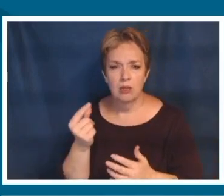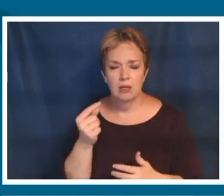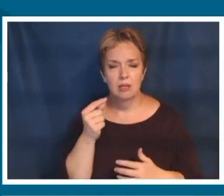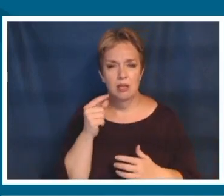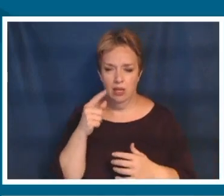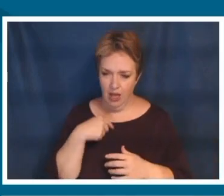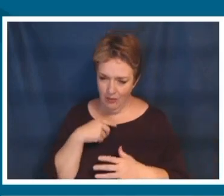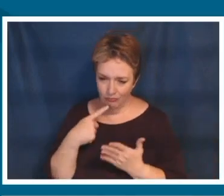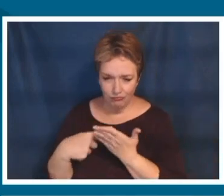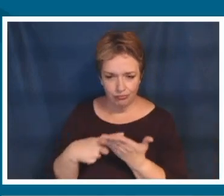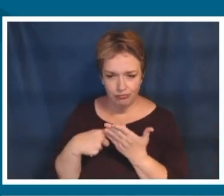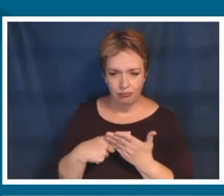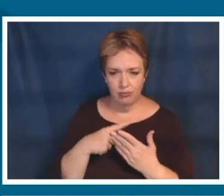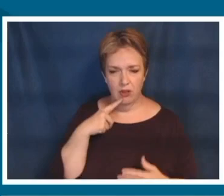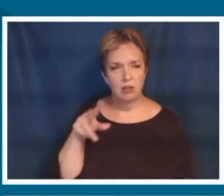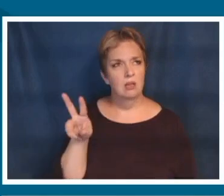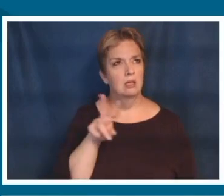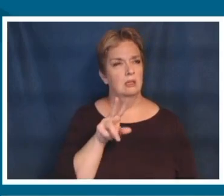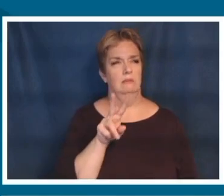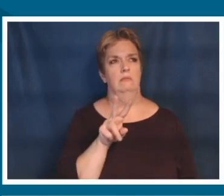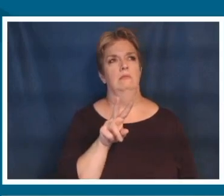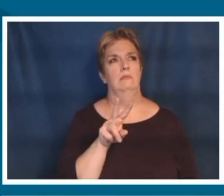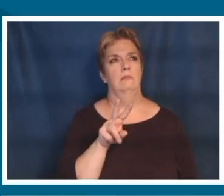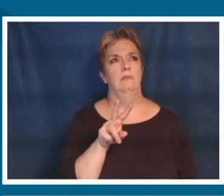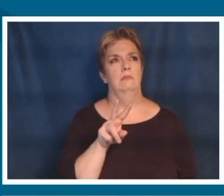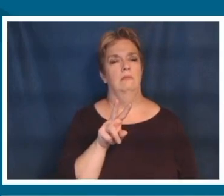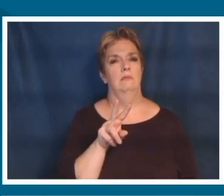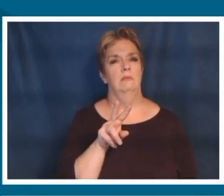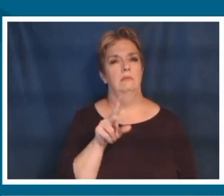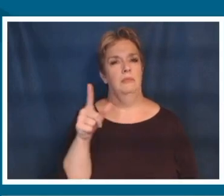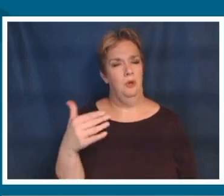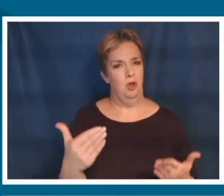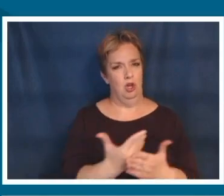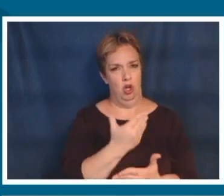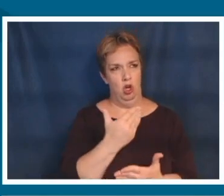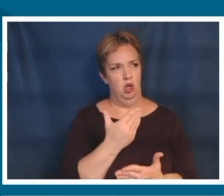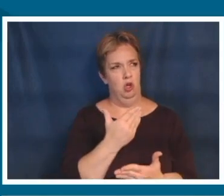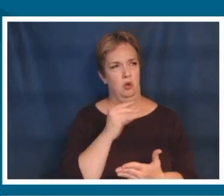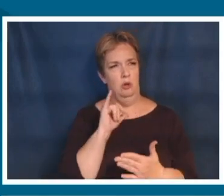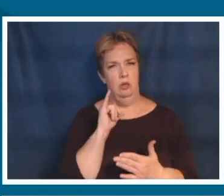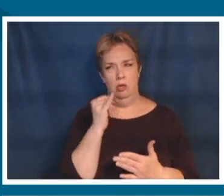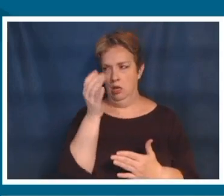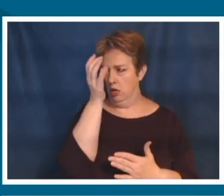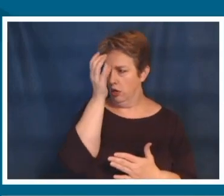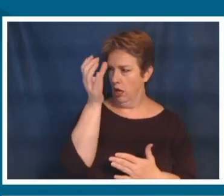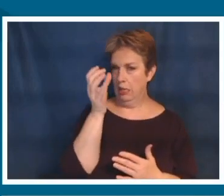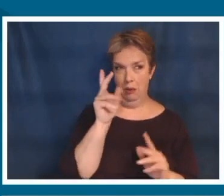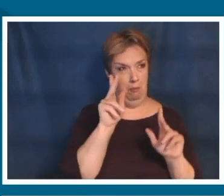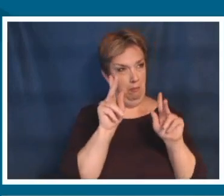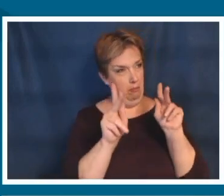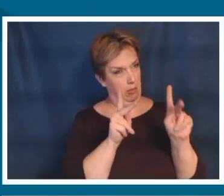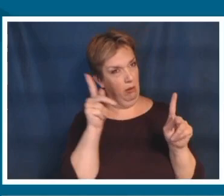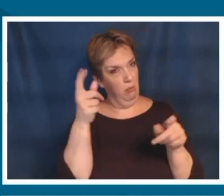they never really thought that there were people you know that that do that